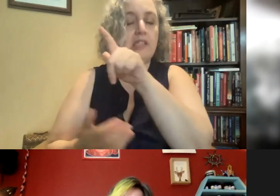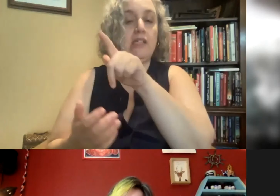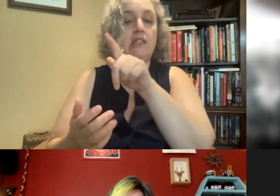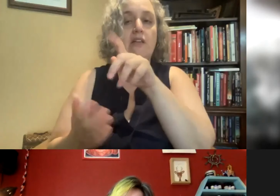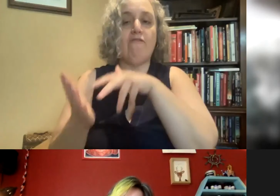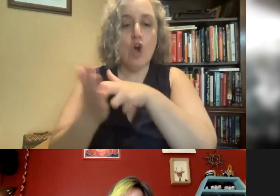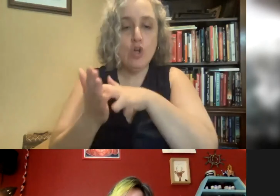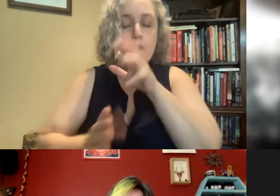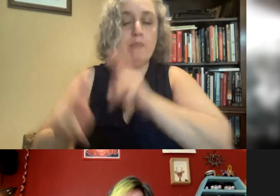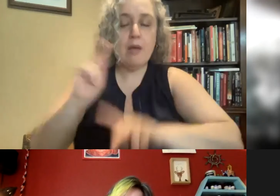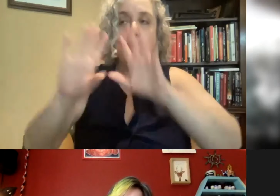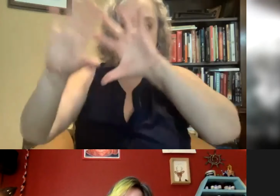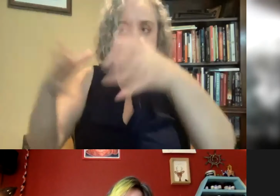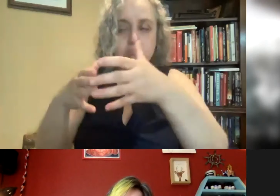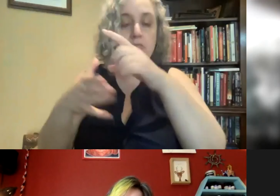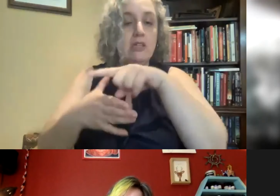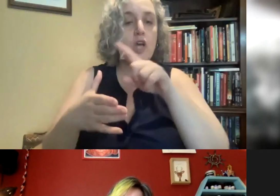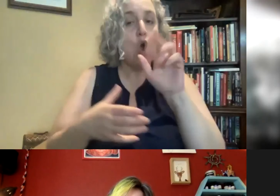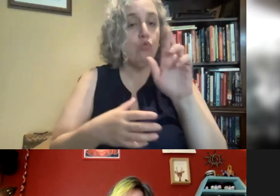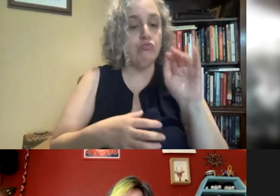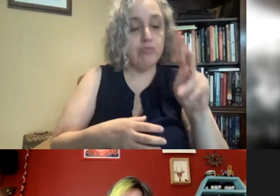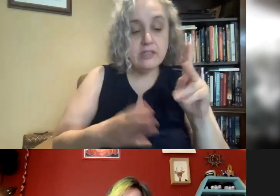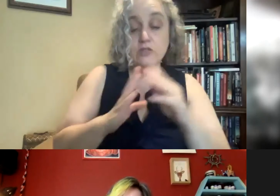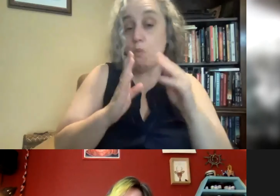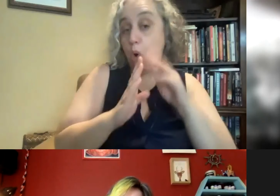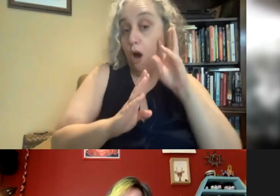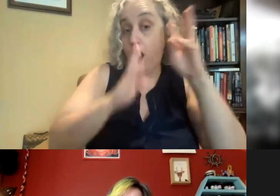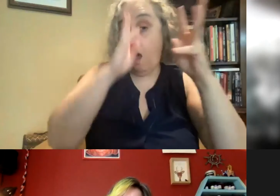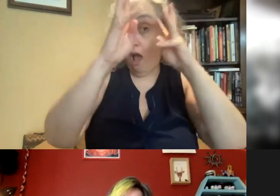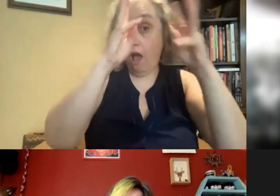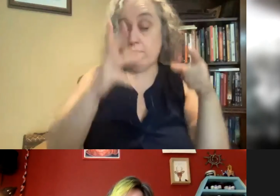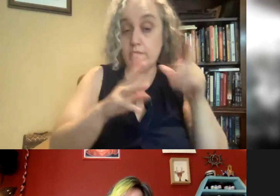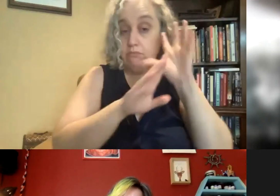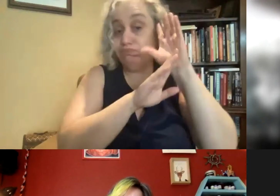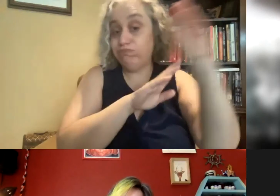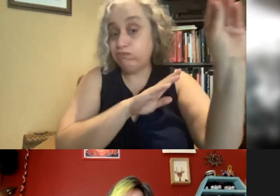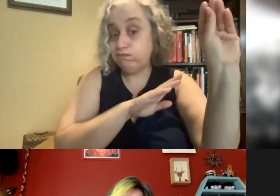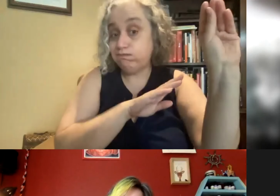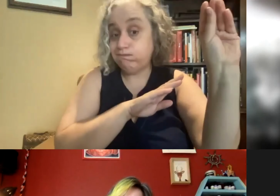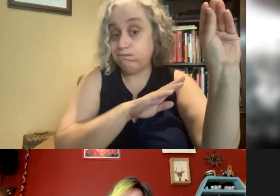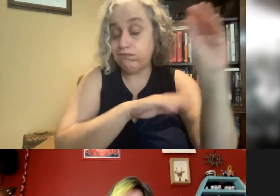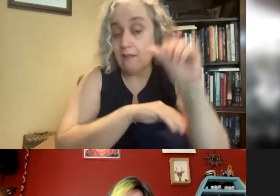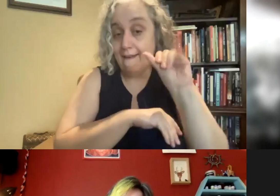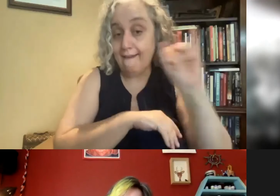could that lead to more innovative AI, that is better at addressing